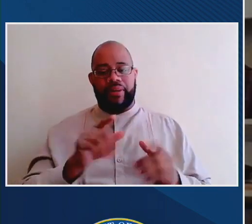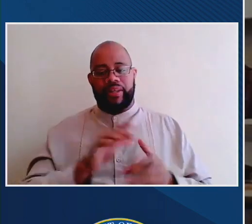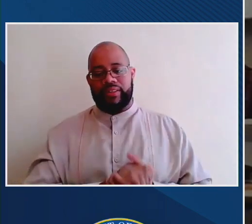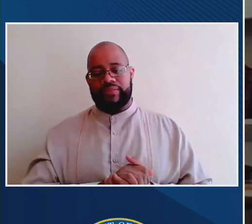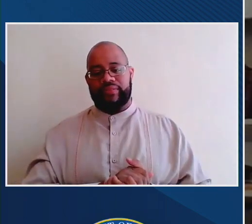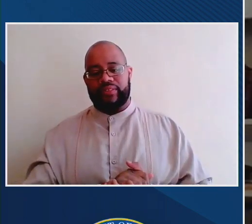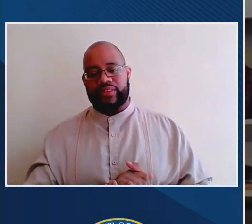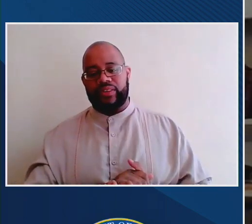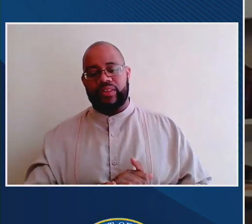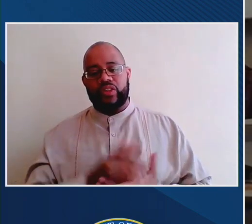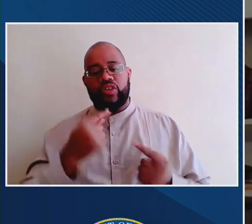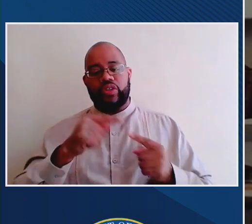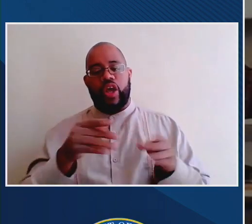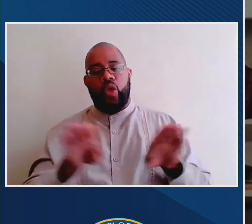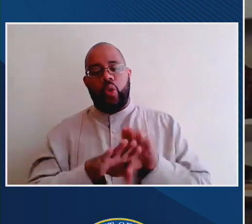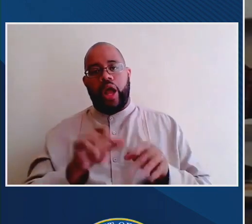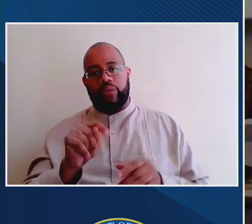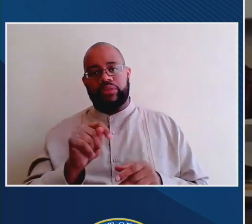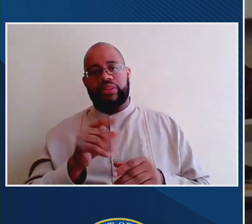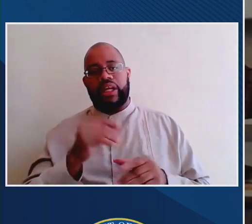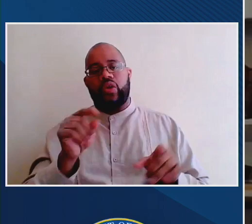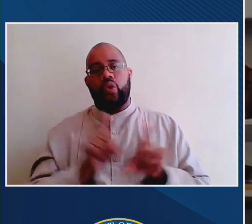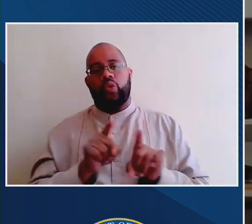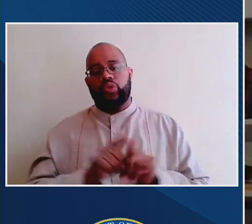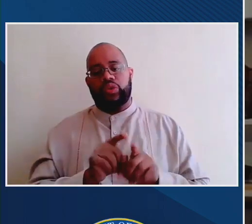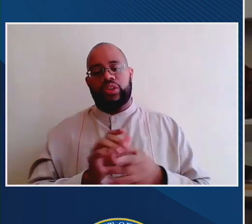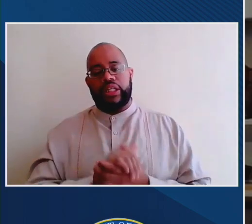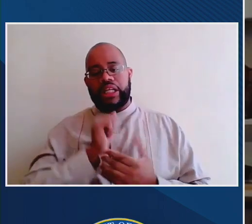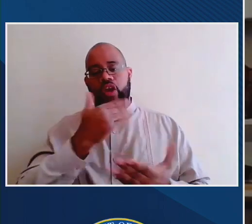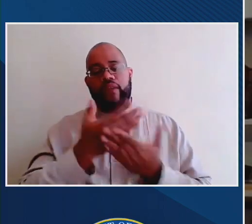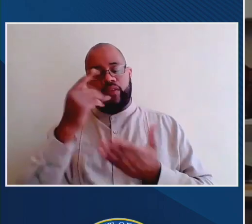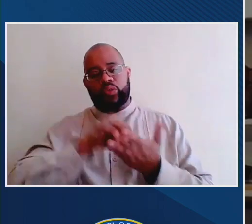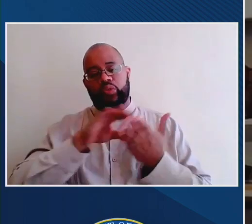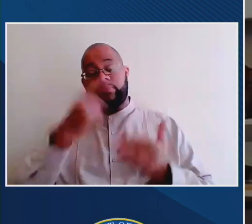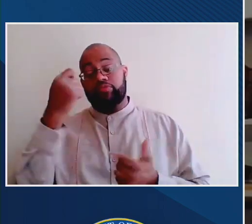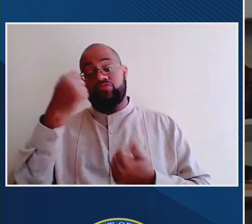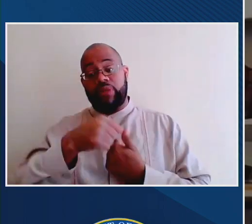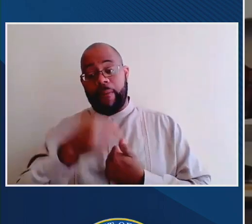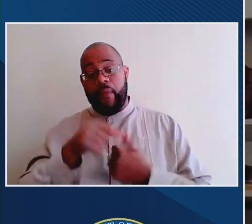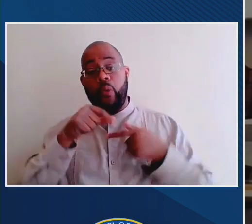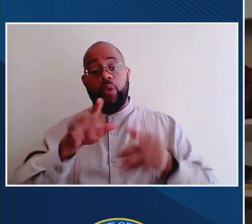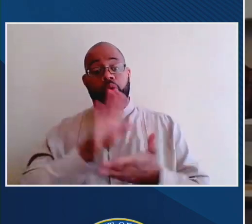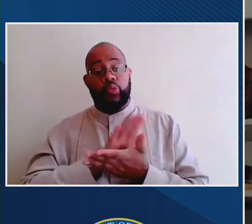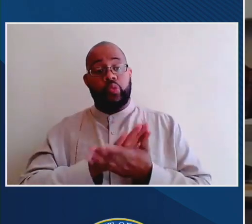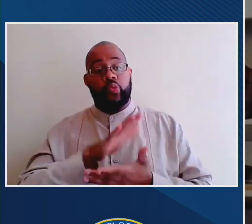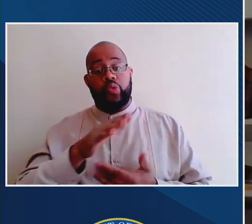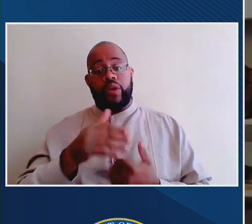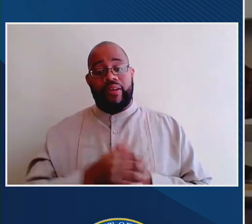And it's also not good for students because remember, if the school's on HCM2,